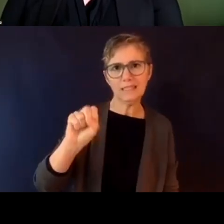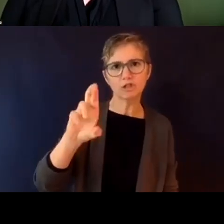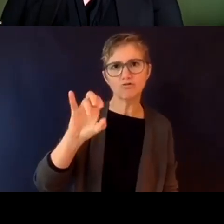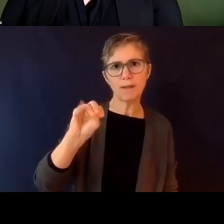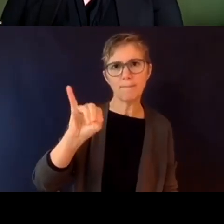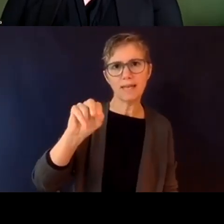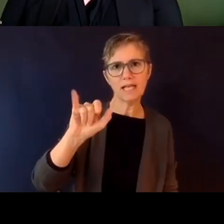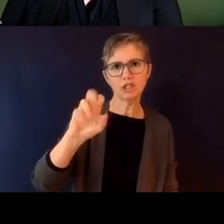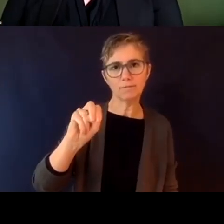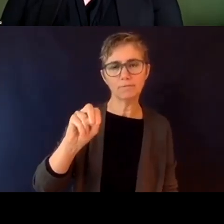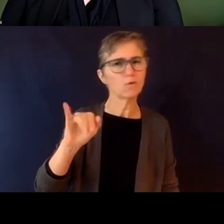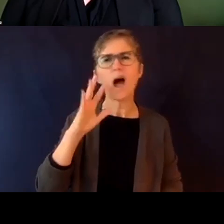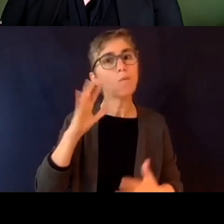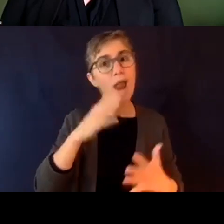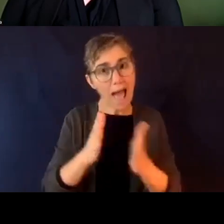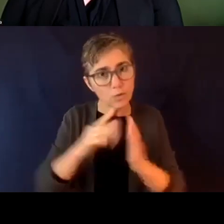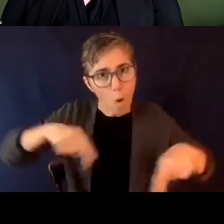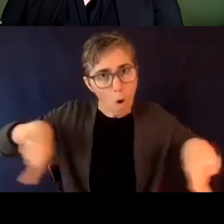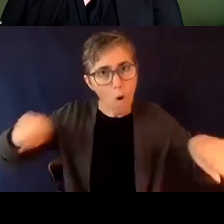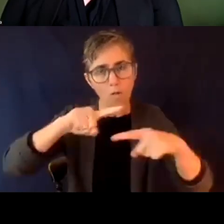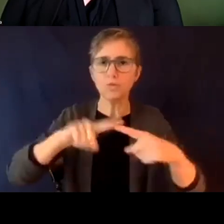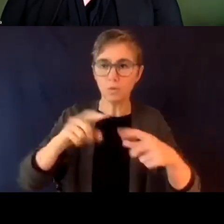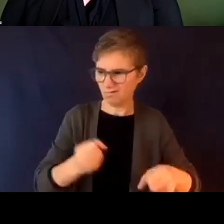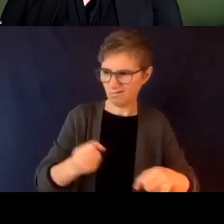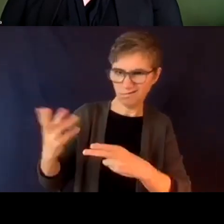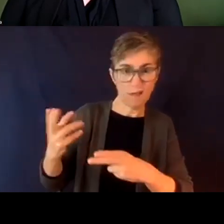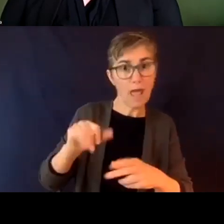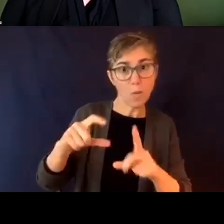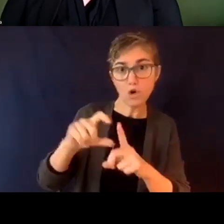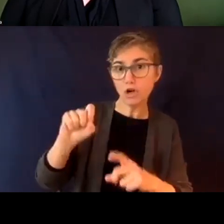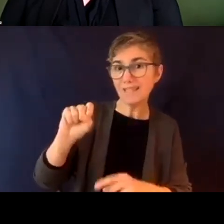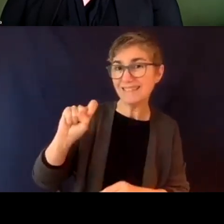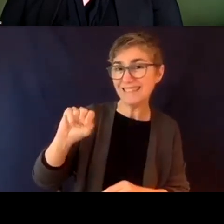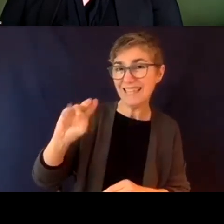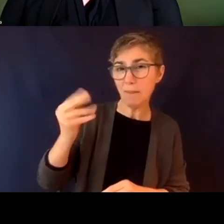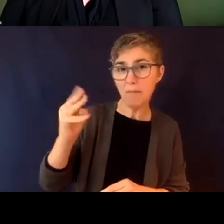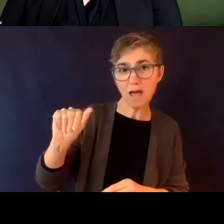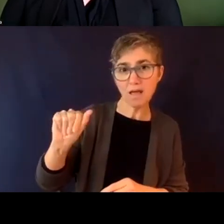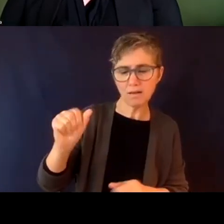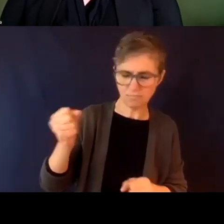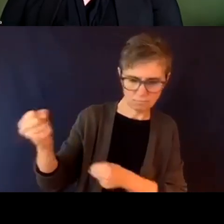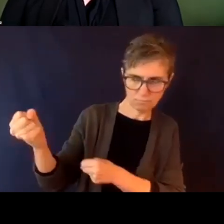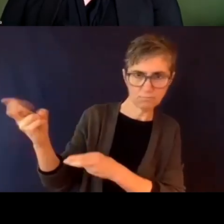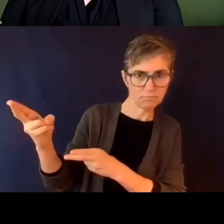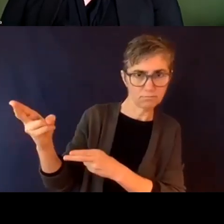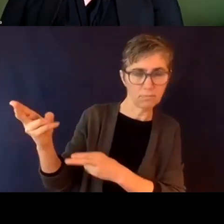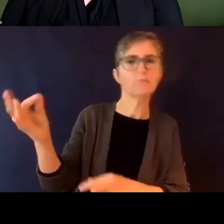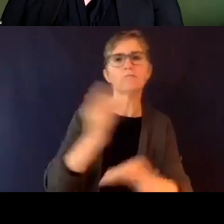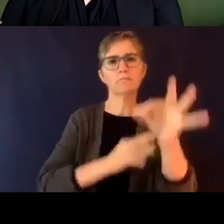join me in using “discrimination”, which changes everything. It changes every relationship you'll